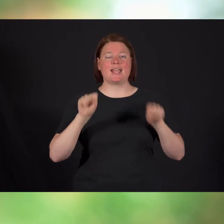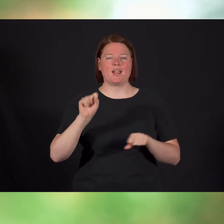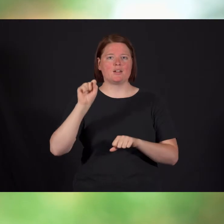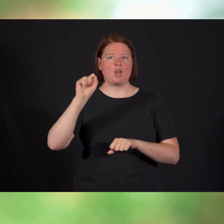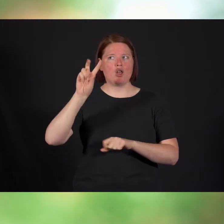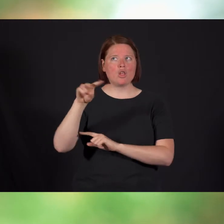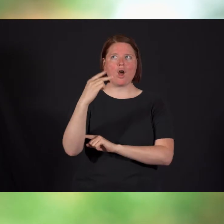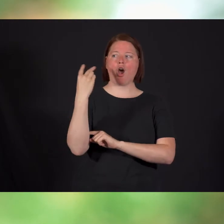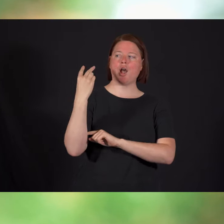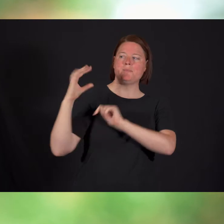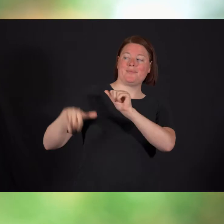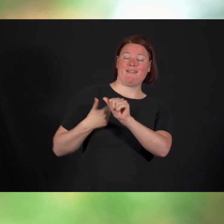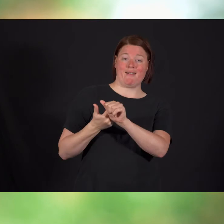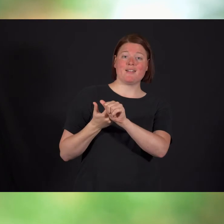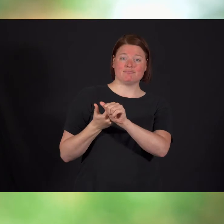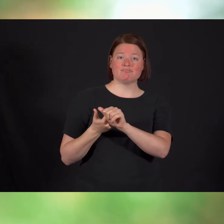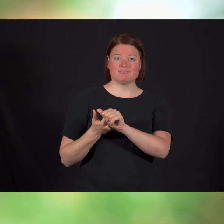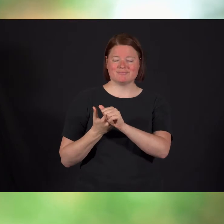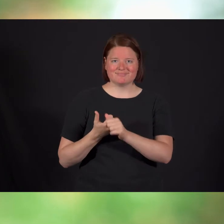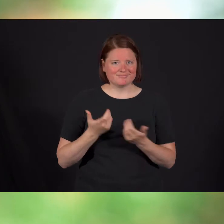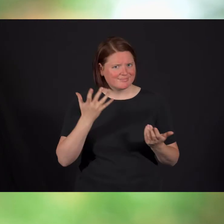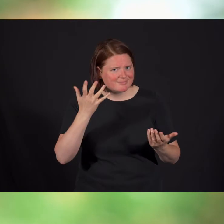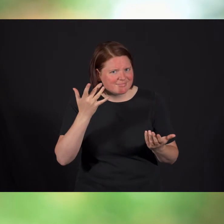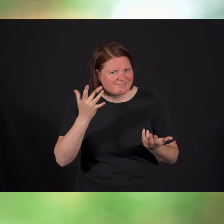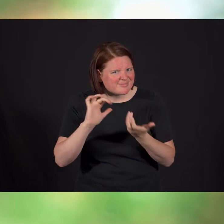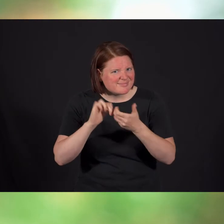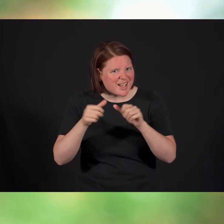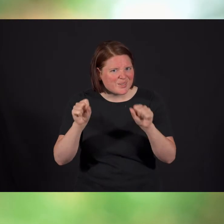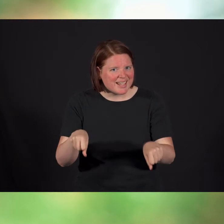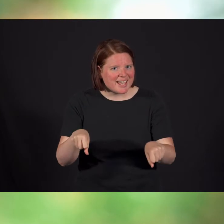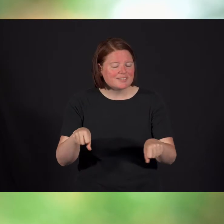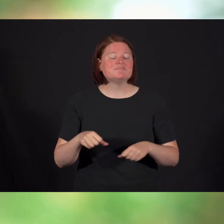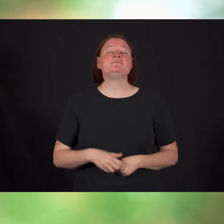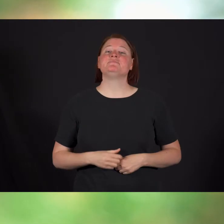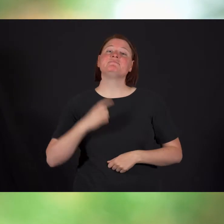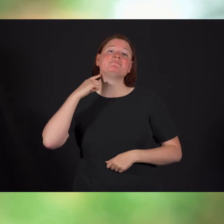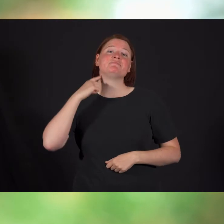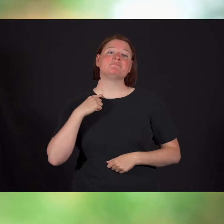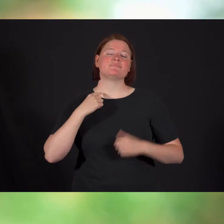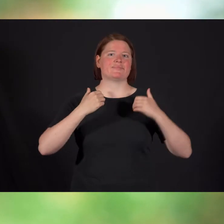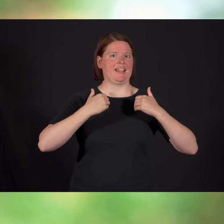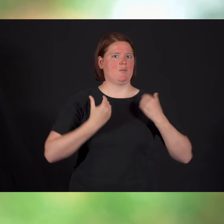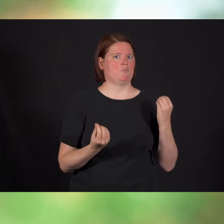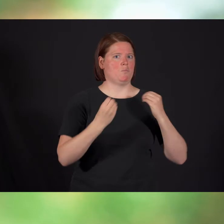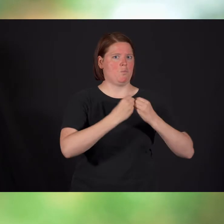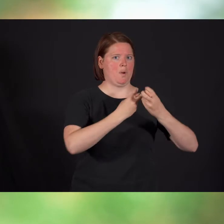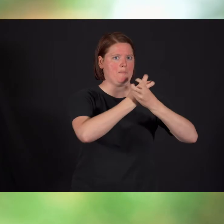and the reason that they're able to do that is because of the extra bones in their neck. Us as humans, we've got about seven vertebrae in our neck,